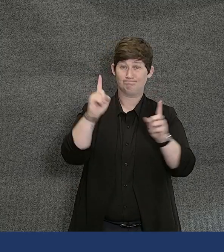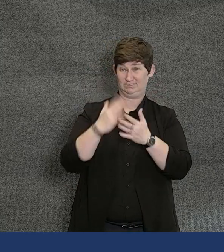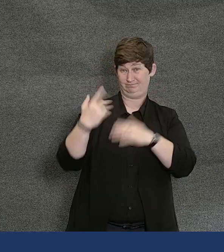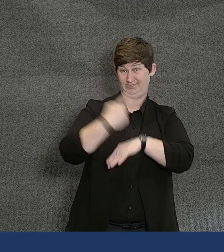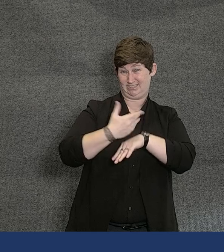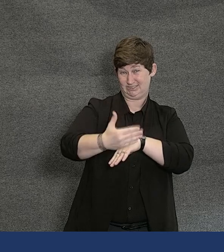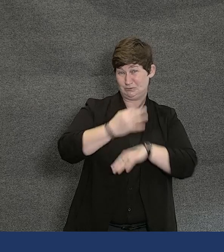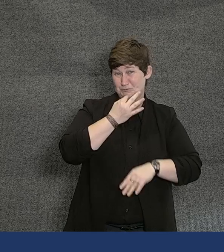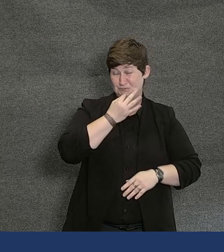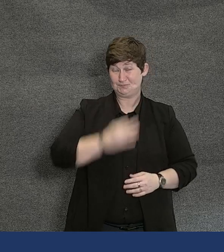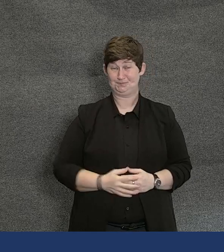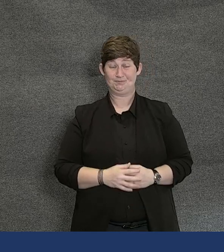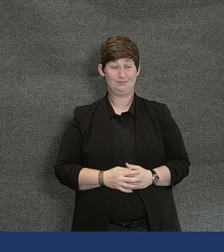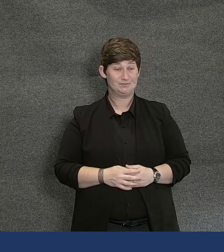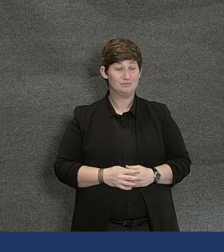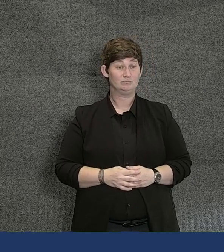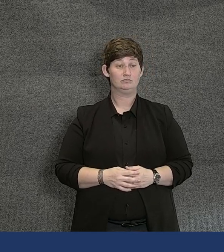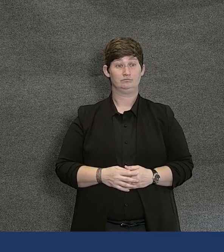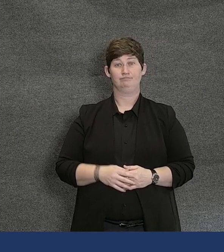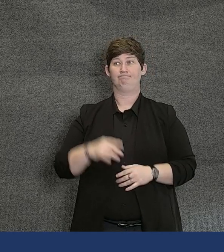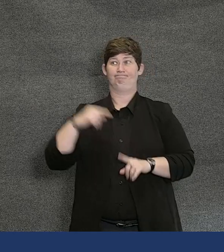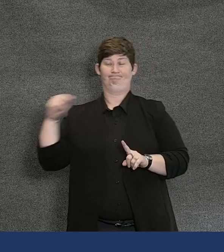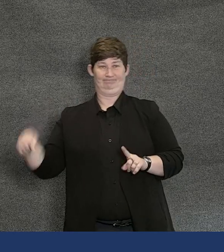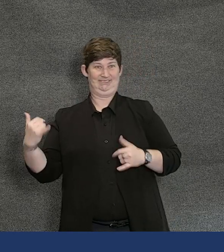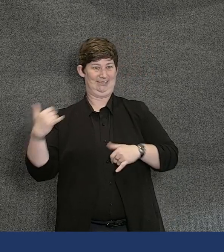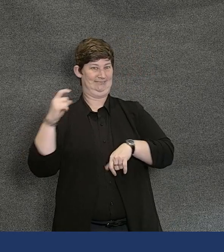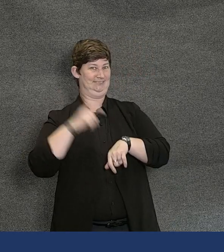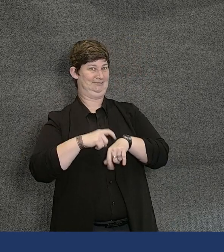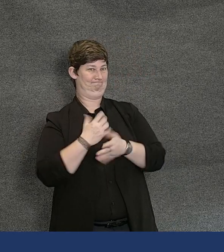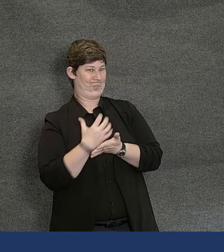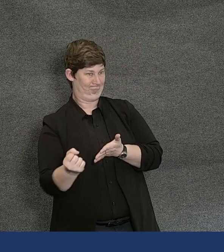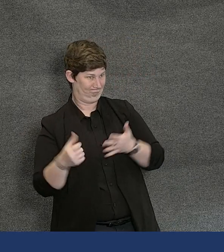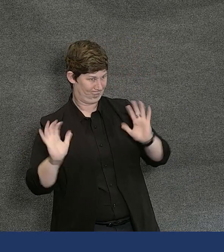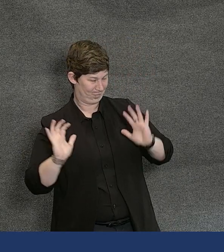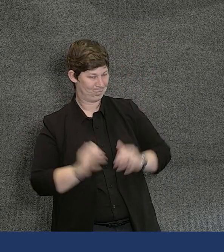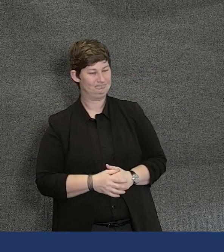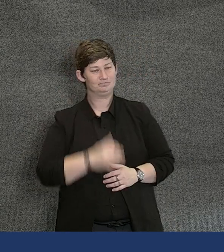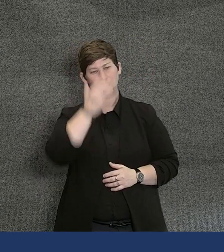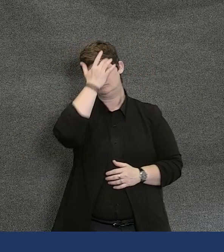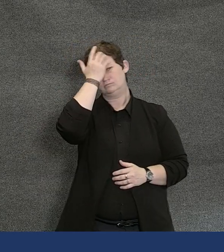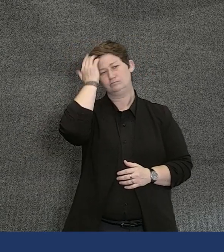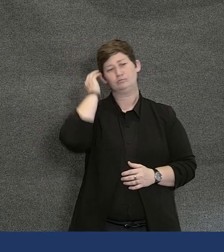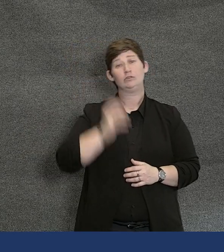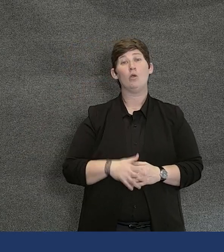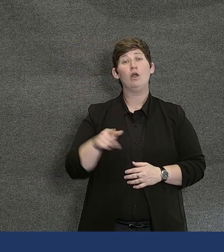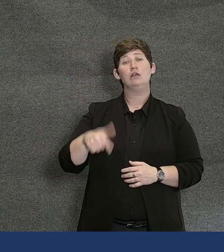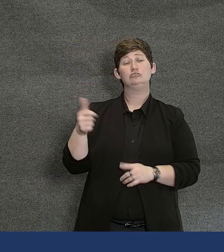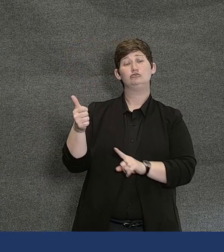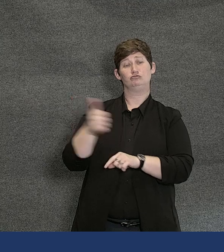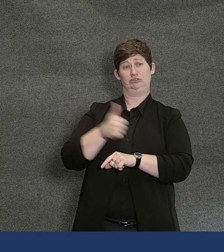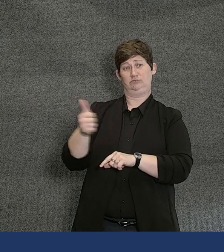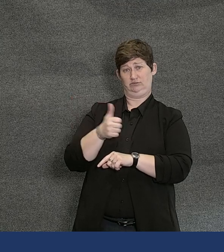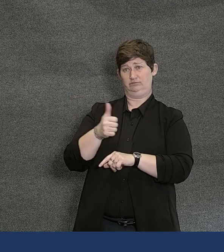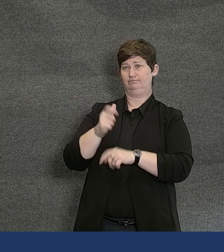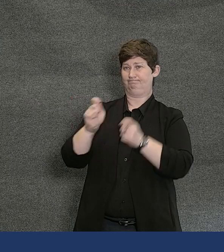I know we're just trucking right along here. Transportation, specifically accessible on-demand transportation, I think